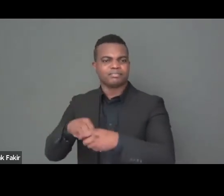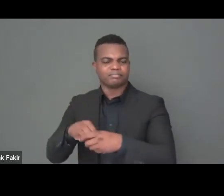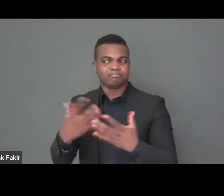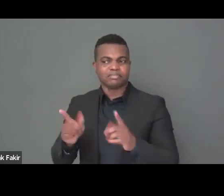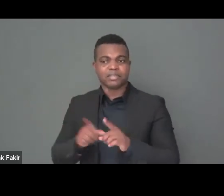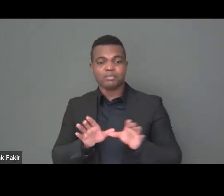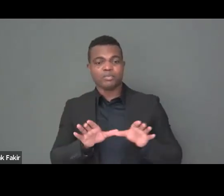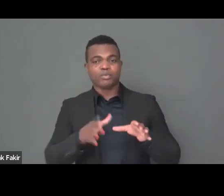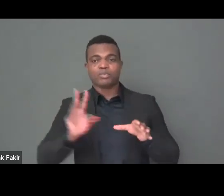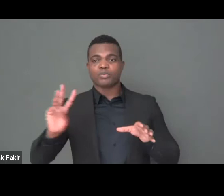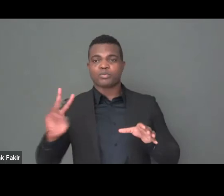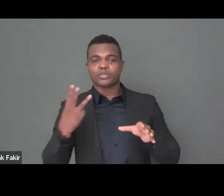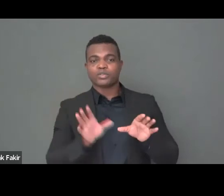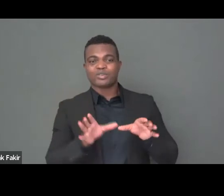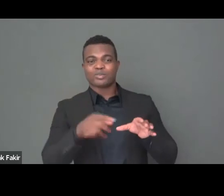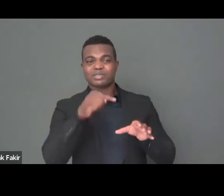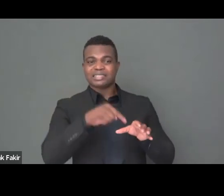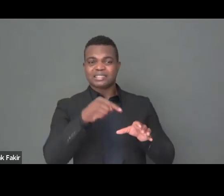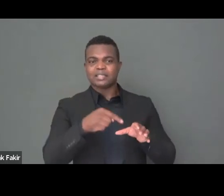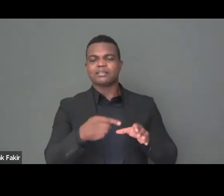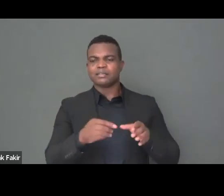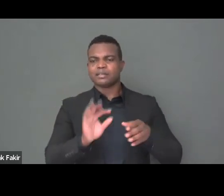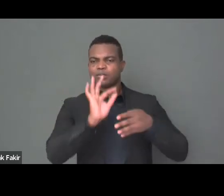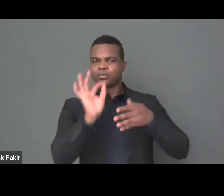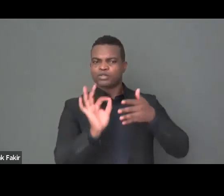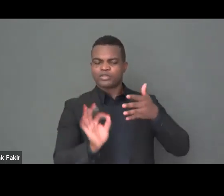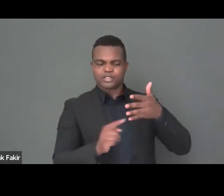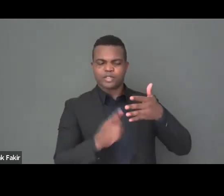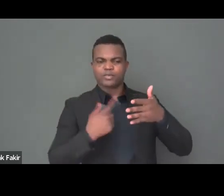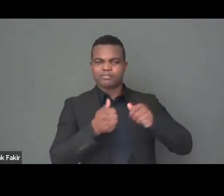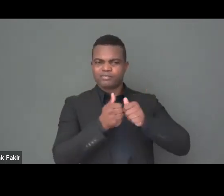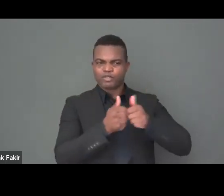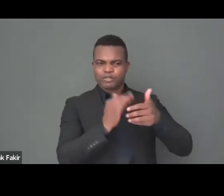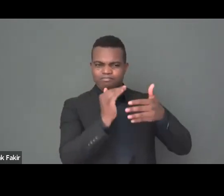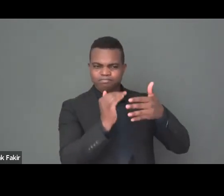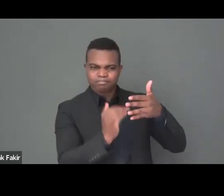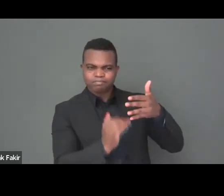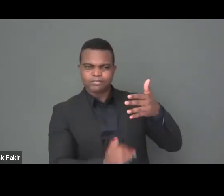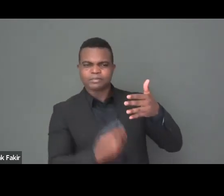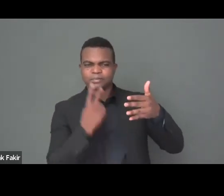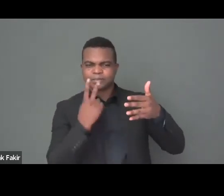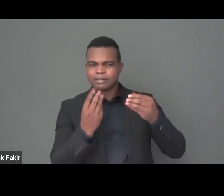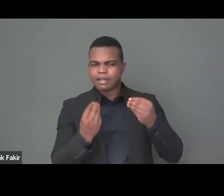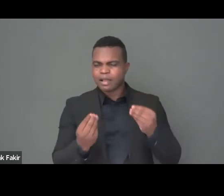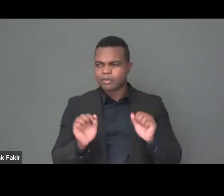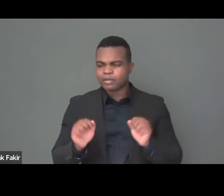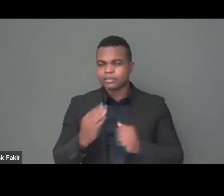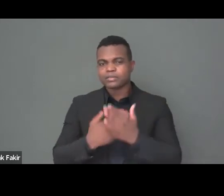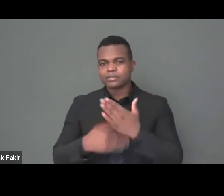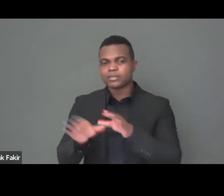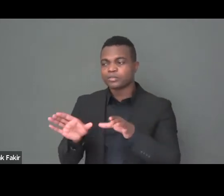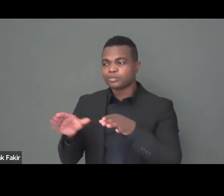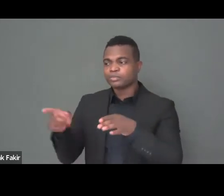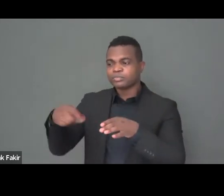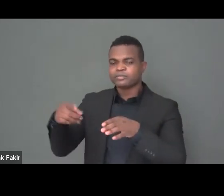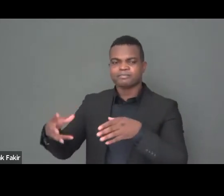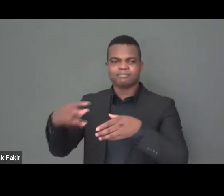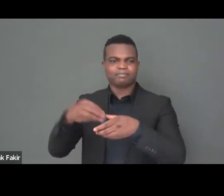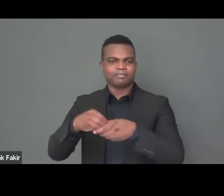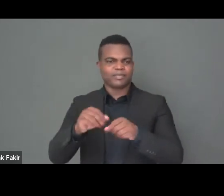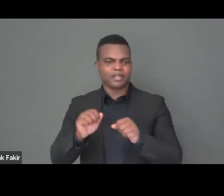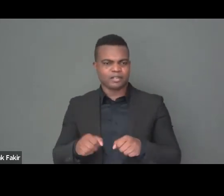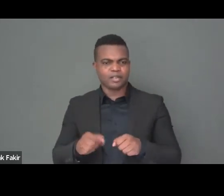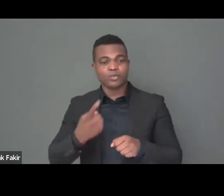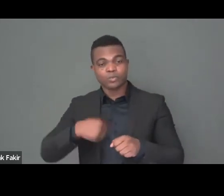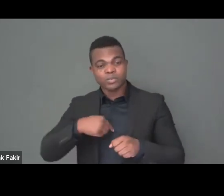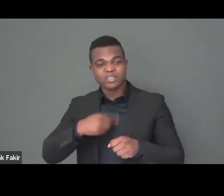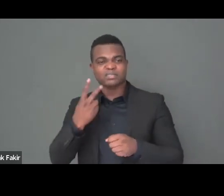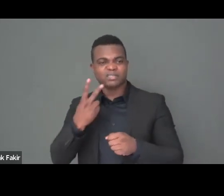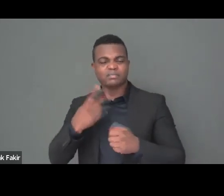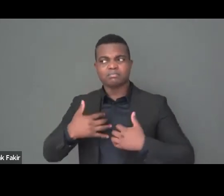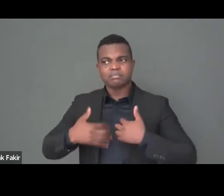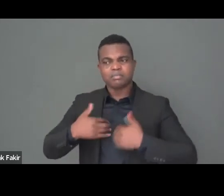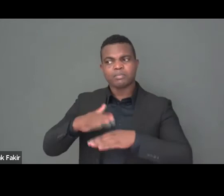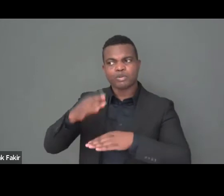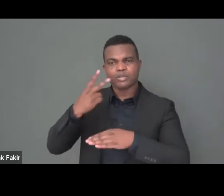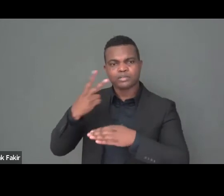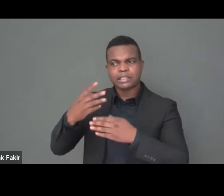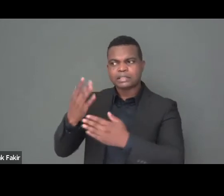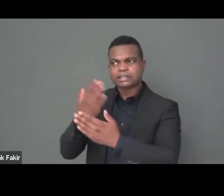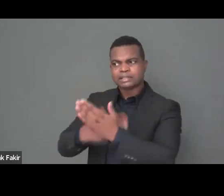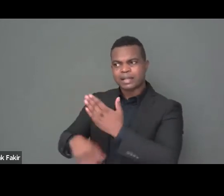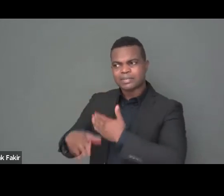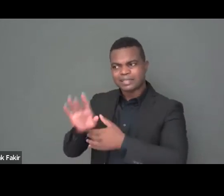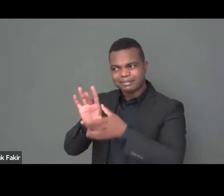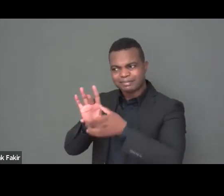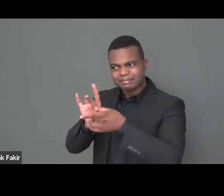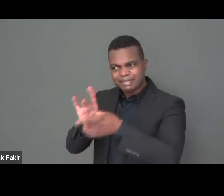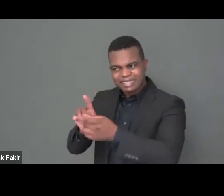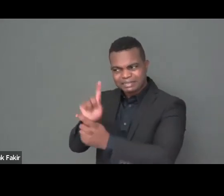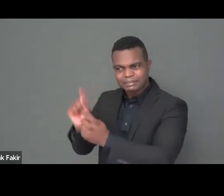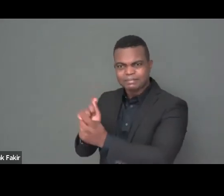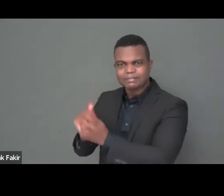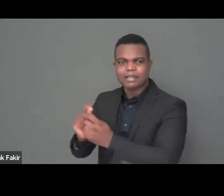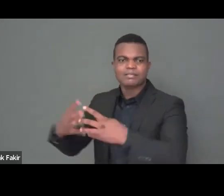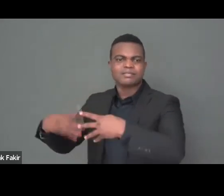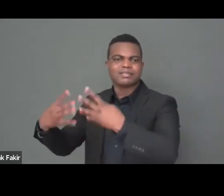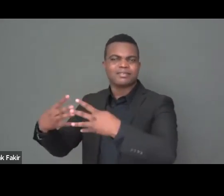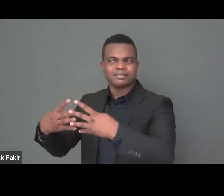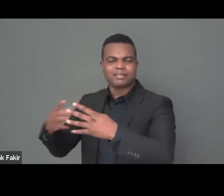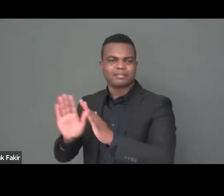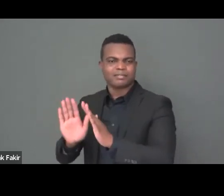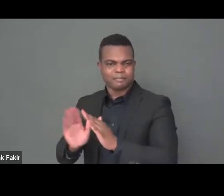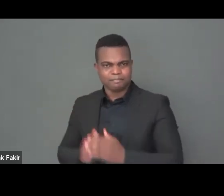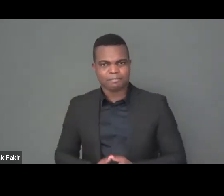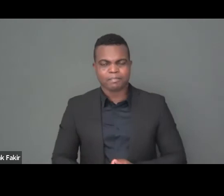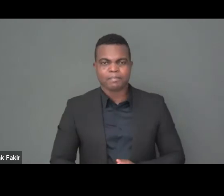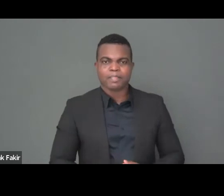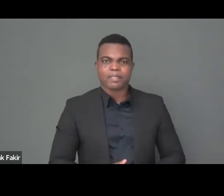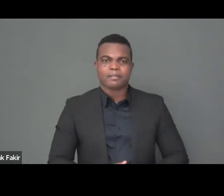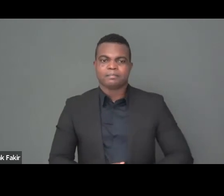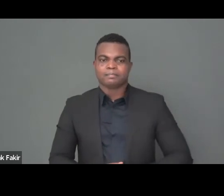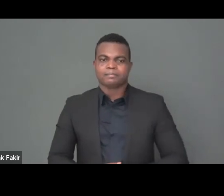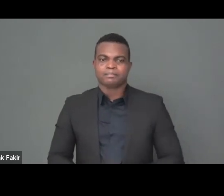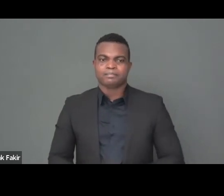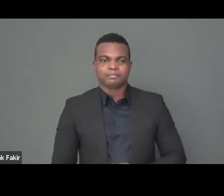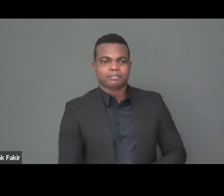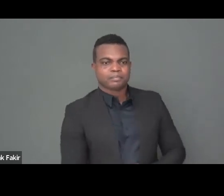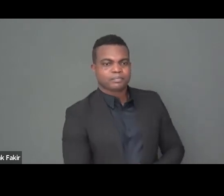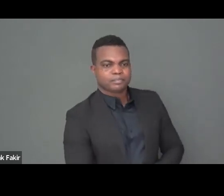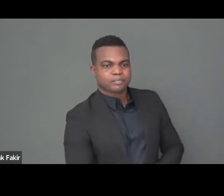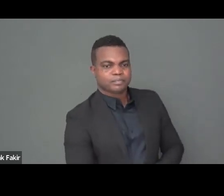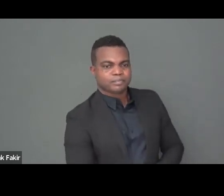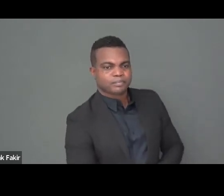Eric Ngondi: How persons with disability what info or and got a question on group set of questions in our national sensors that happened in 2019 how persons with disabilities, who are involved and i'm going to additionally share with you some efforts.